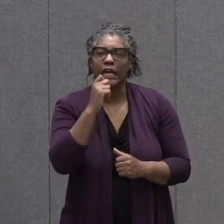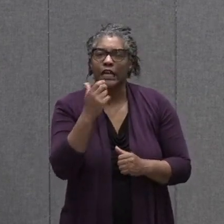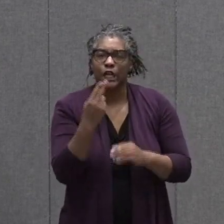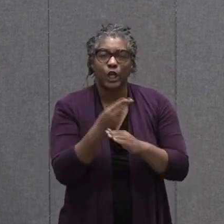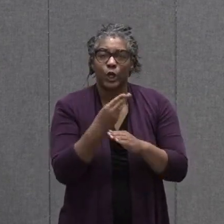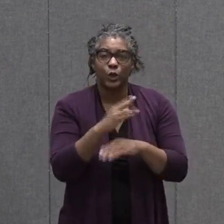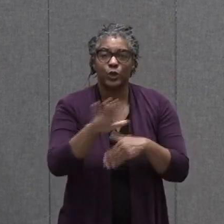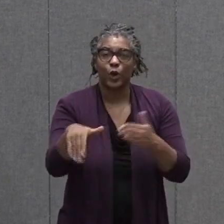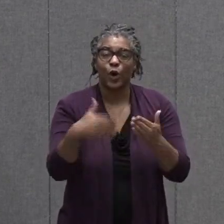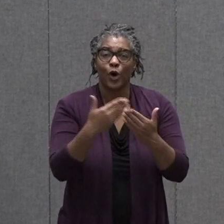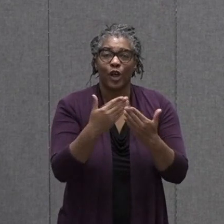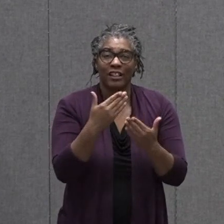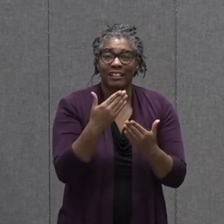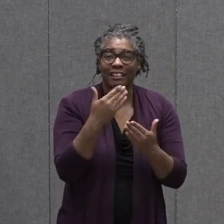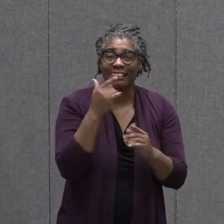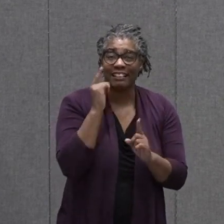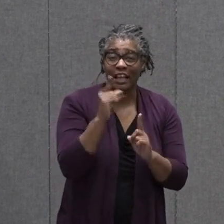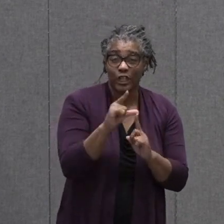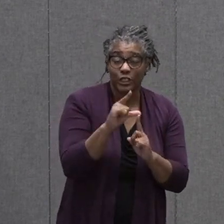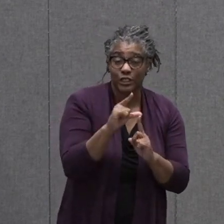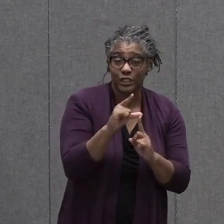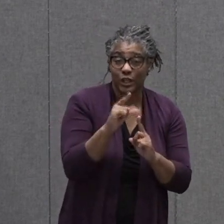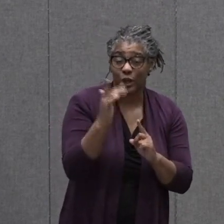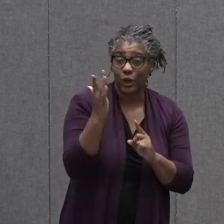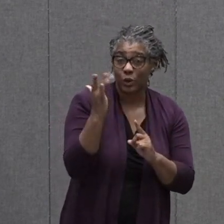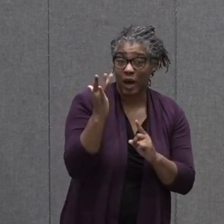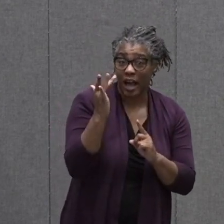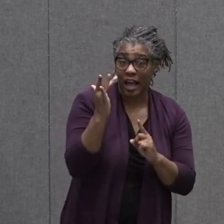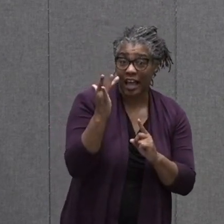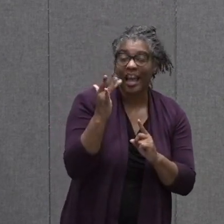That's because I want you to keep practicing at home.